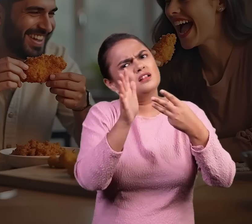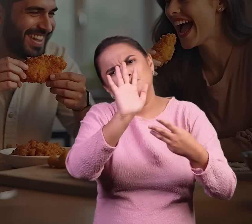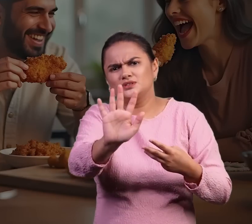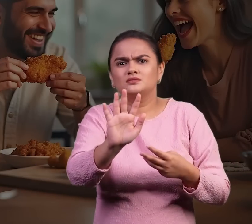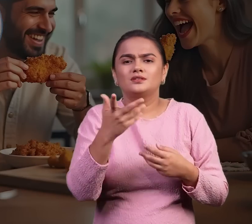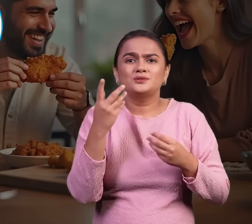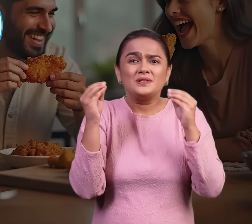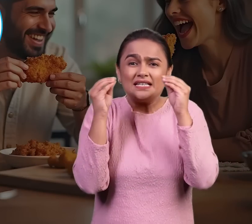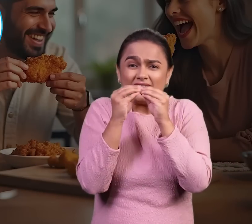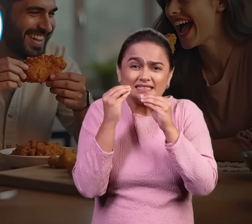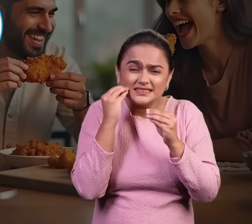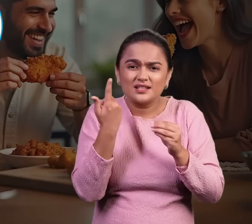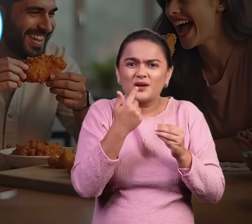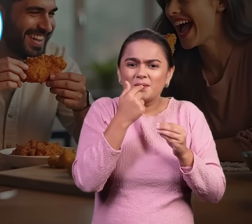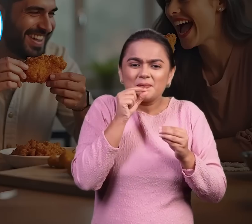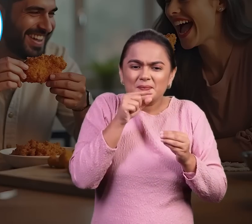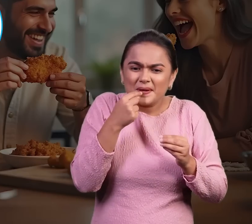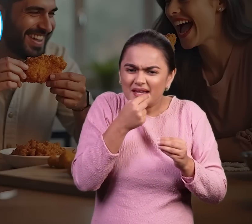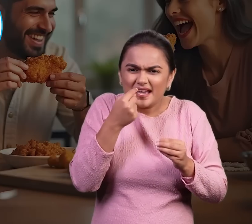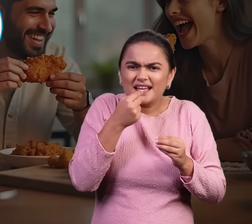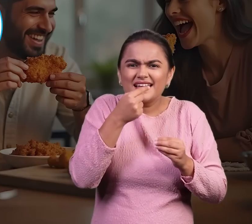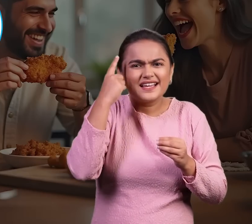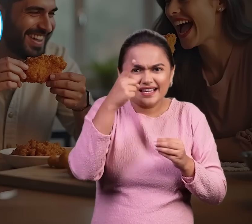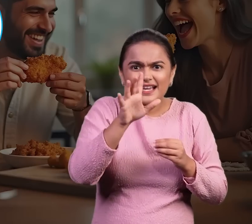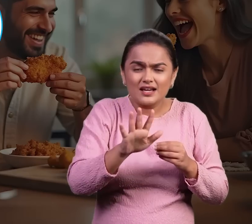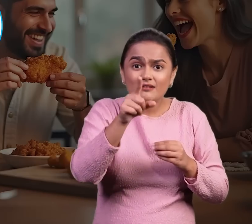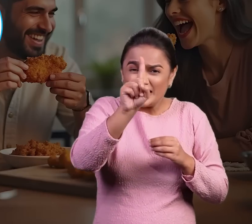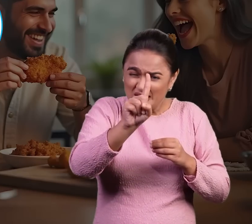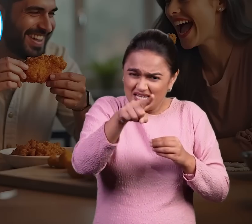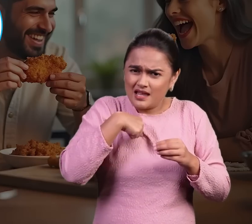I would like to add one more thing when it comes to saliva.